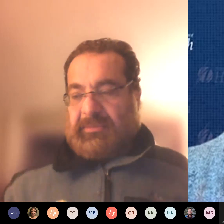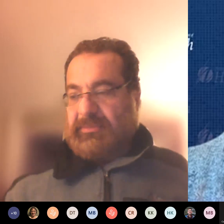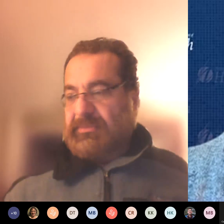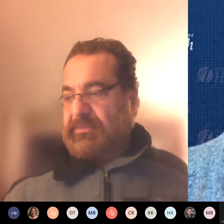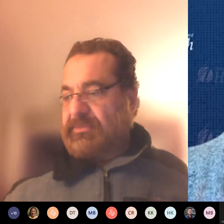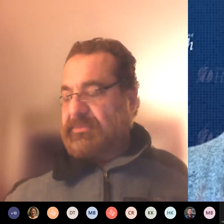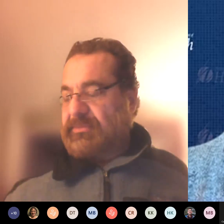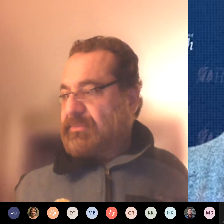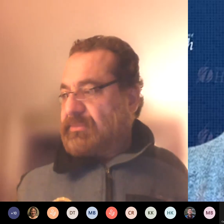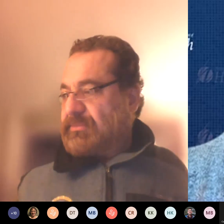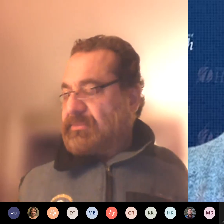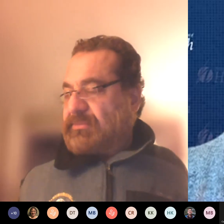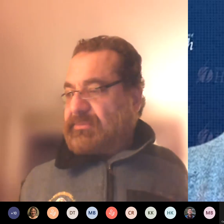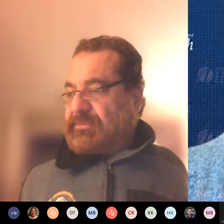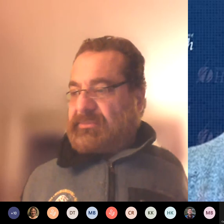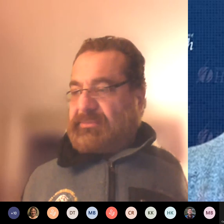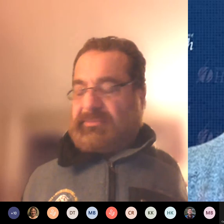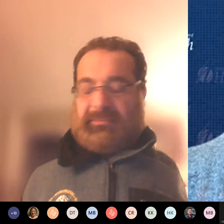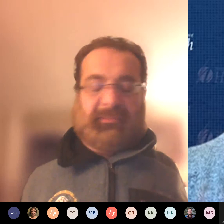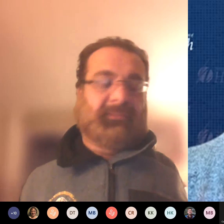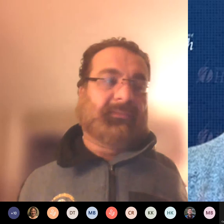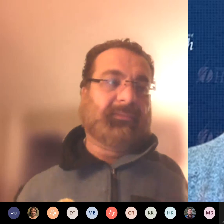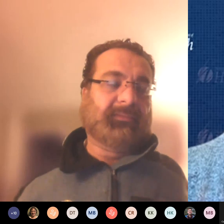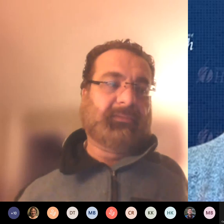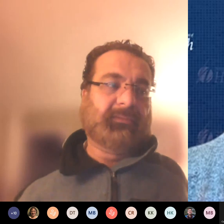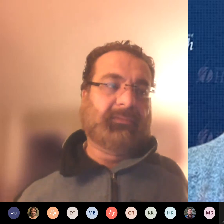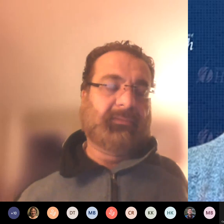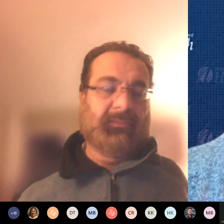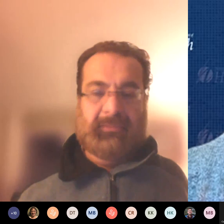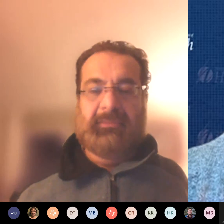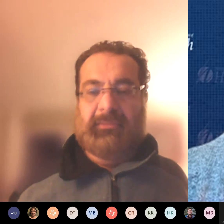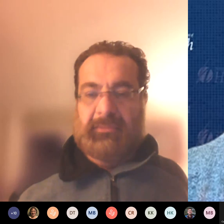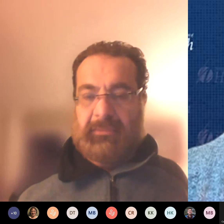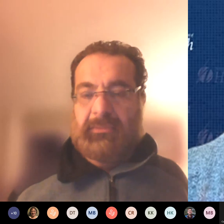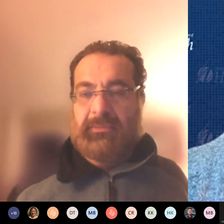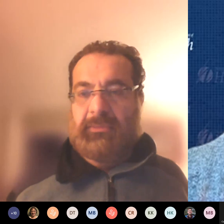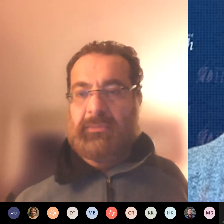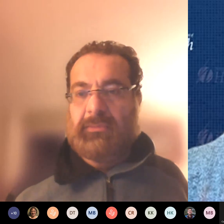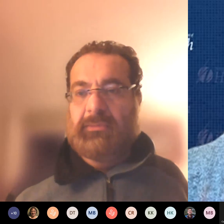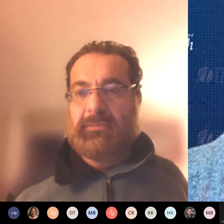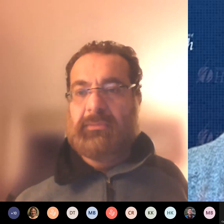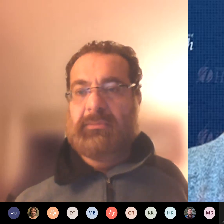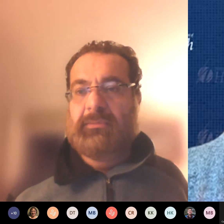As soon as, I believe, as soon as the core team leaves, the meeting will shut you out.